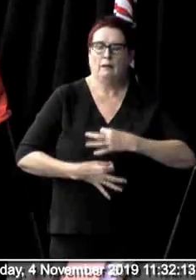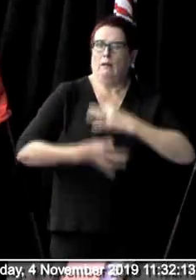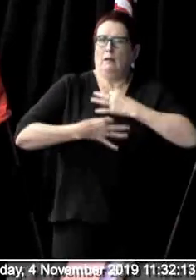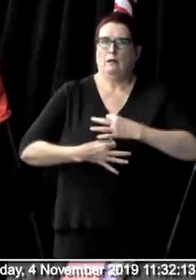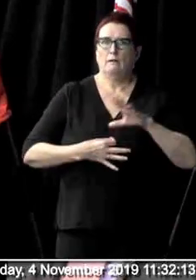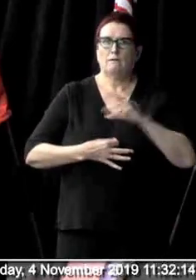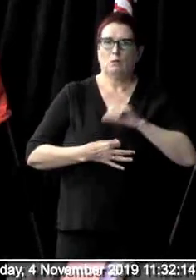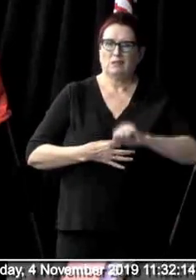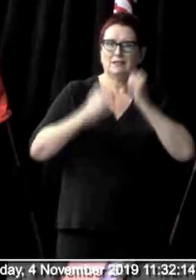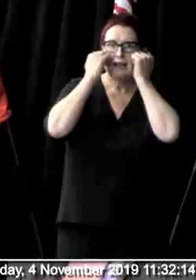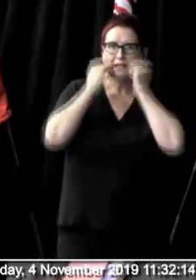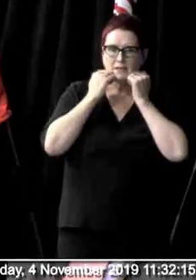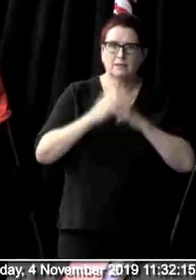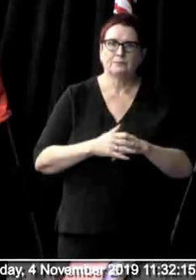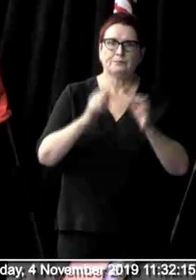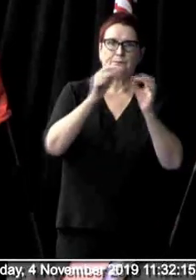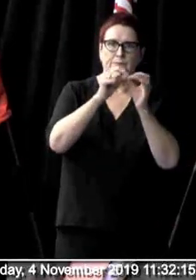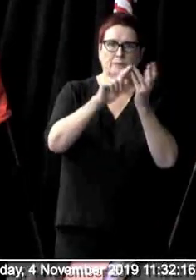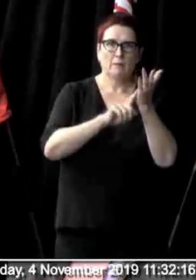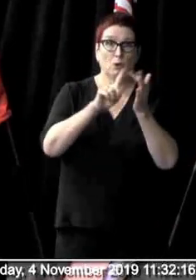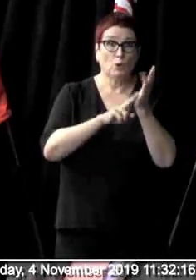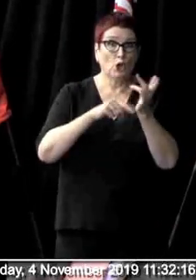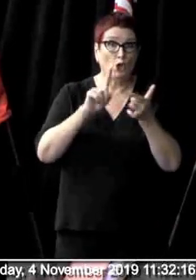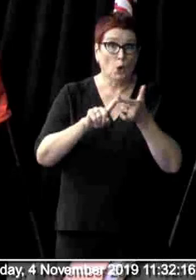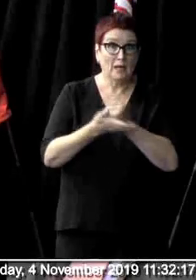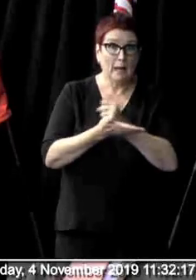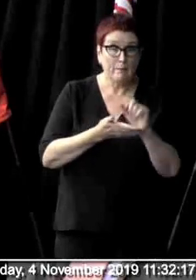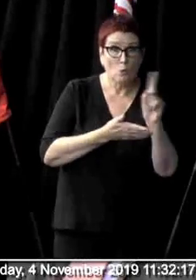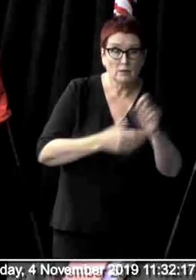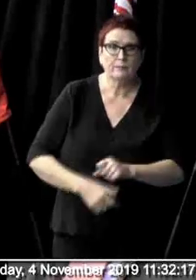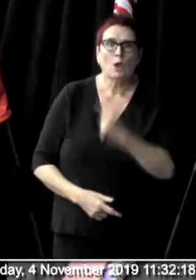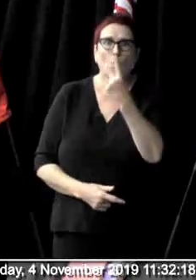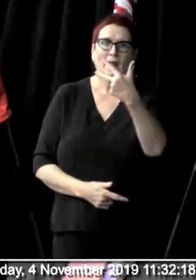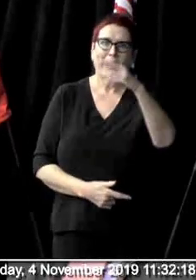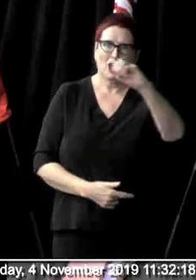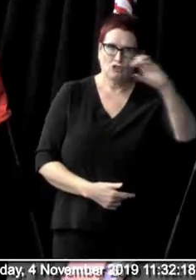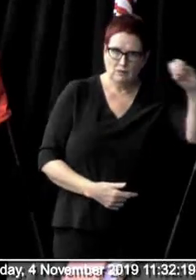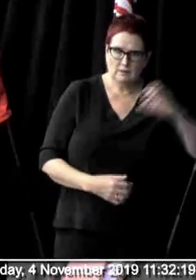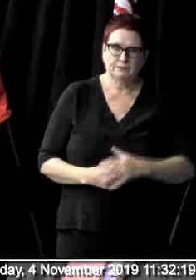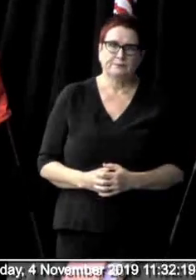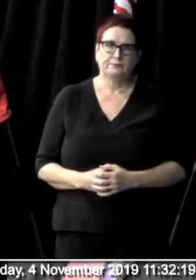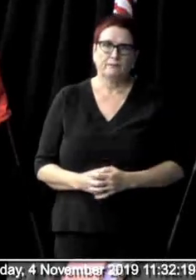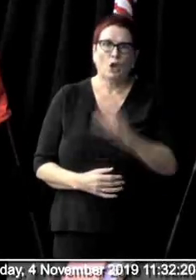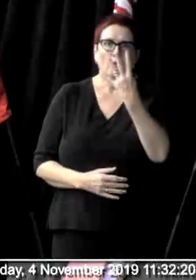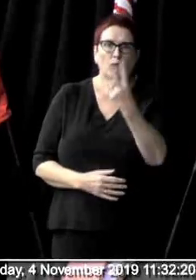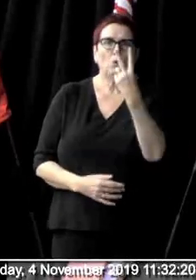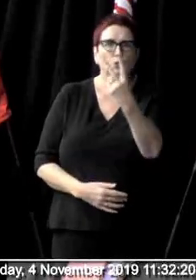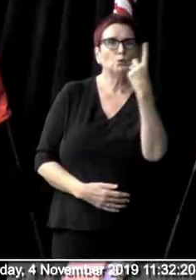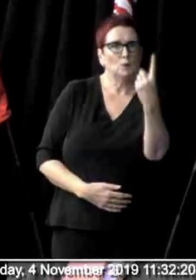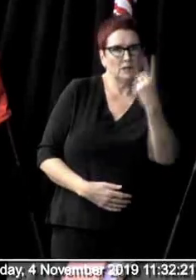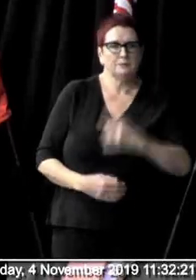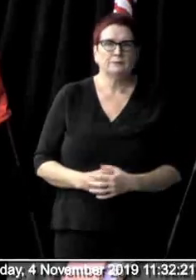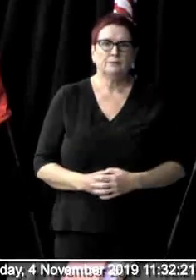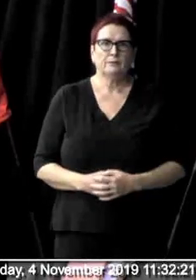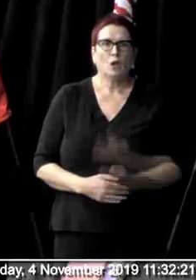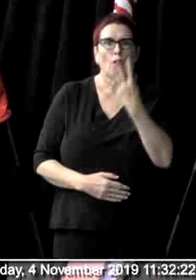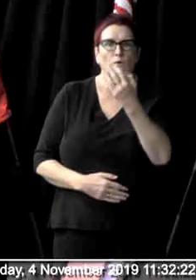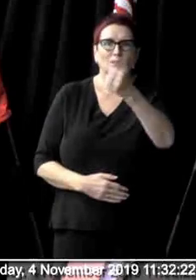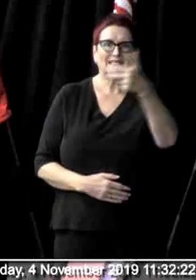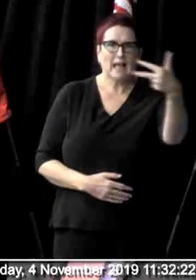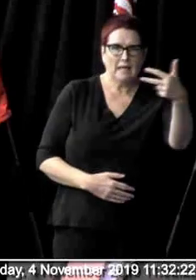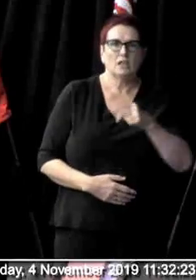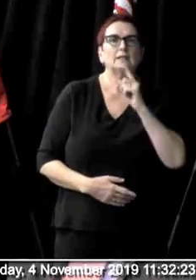The Blue Knot Royal Commission hot line number is 1800 421 468 – I will repeat that